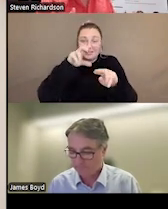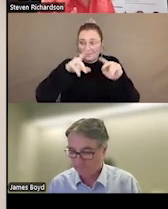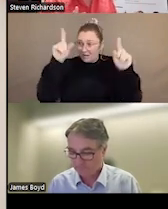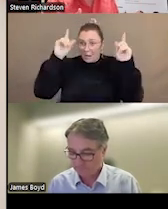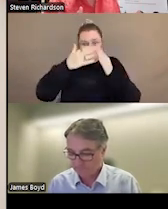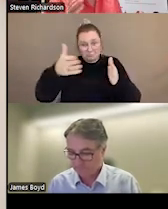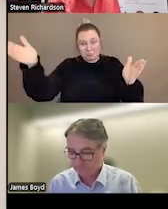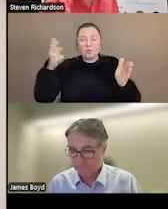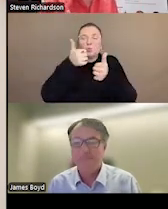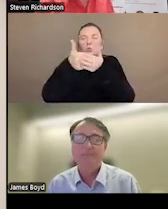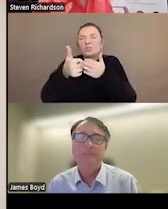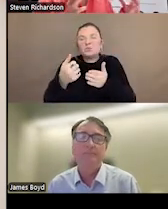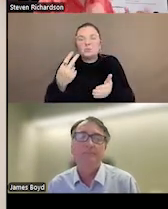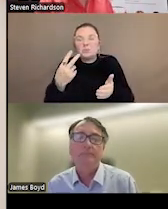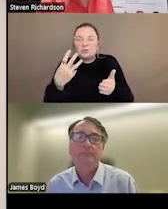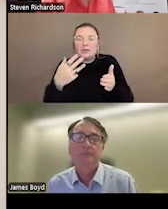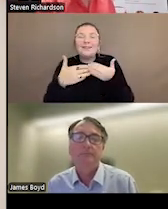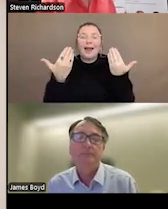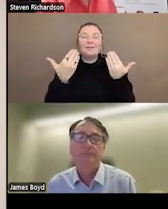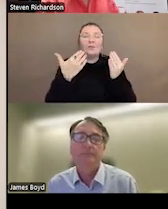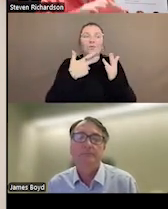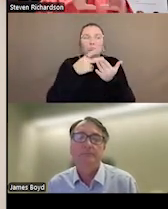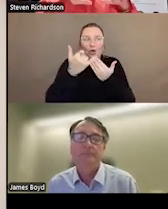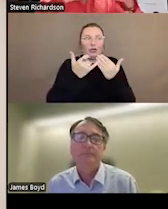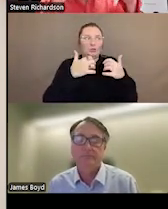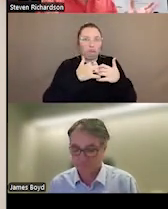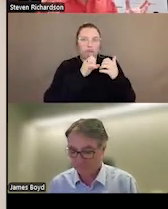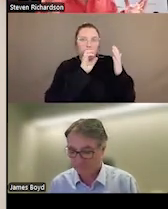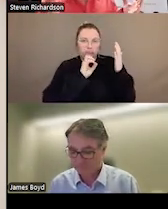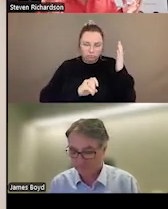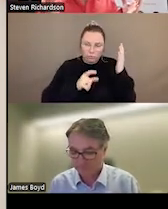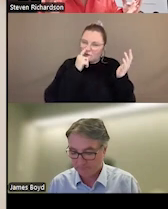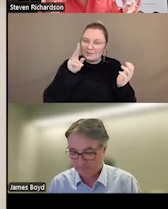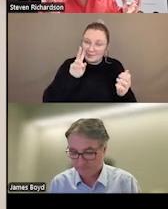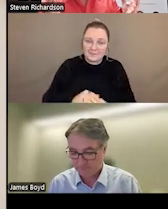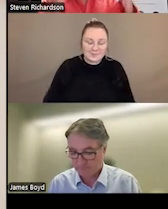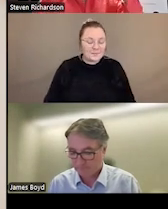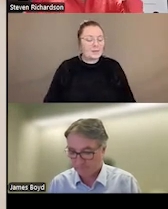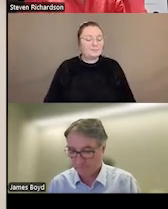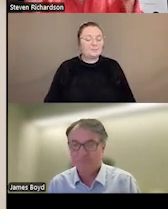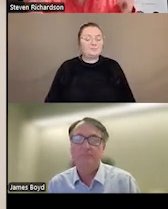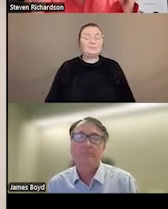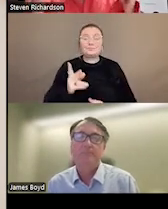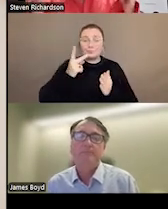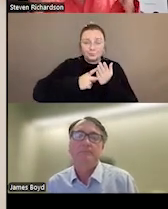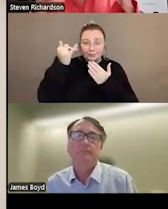about two or three days to get your project up. You can have your project on set to private. It